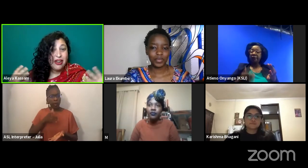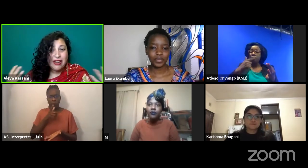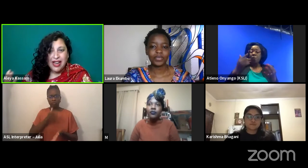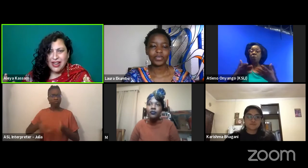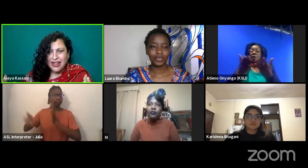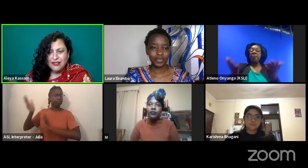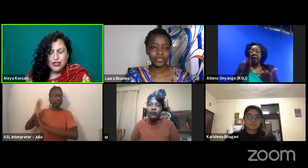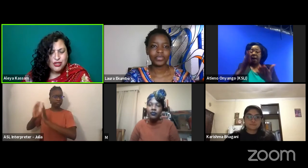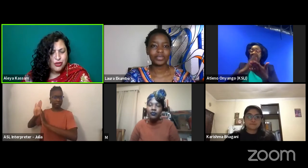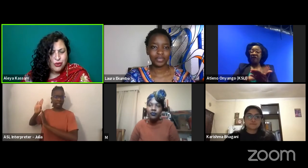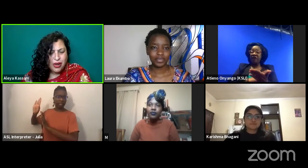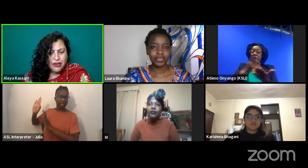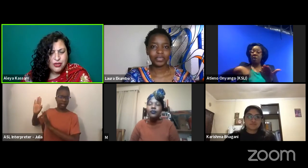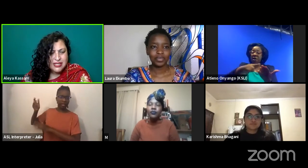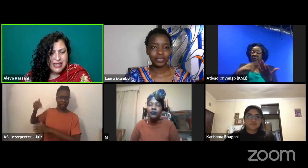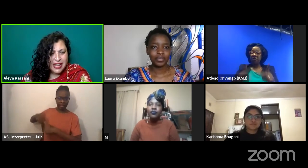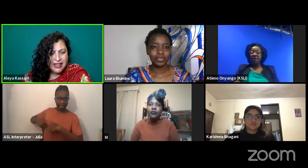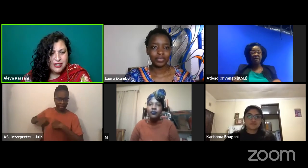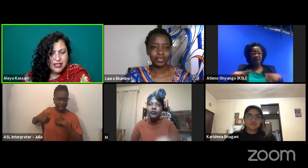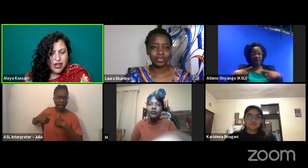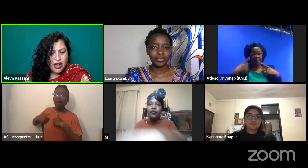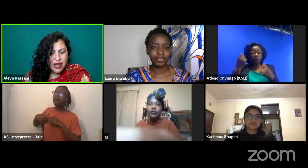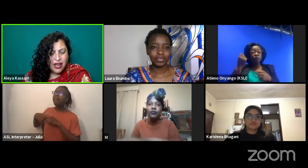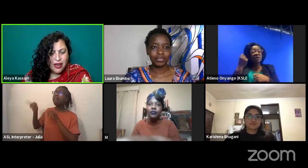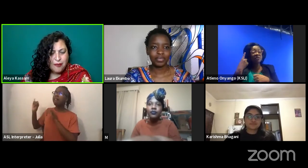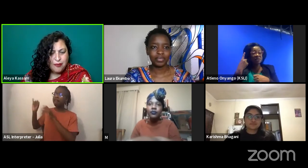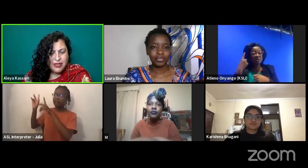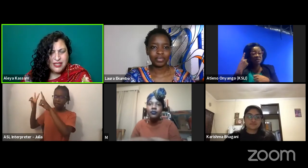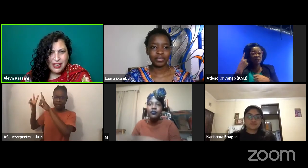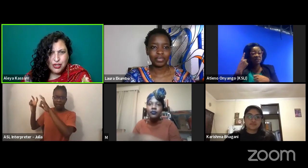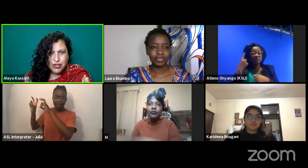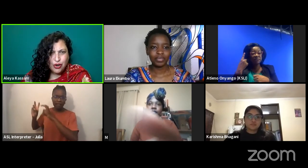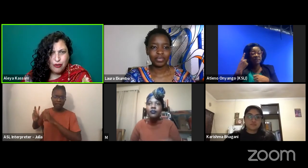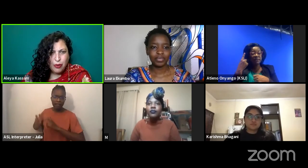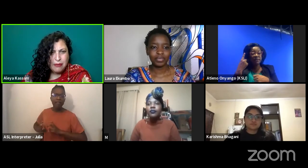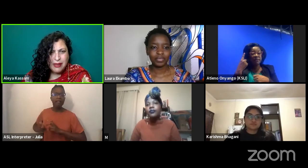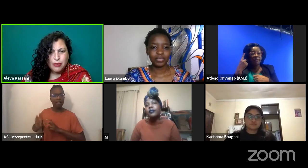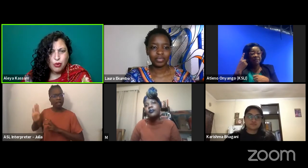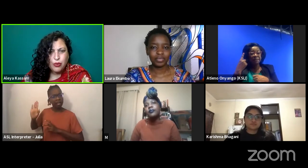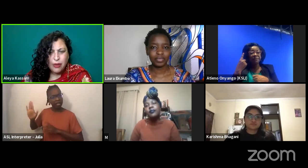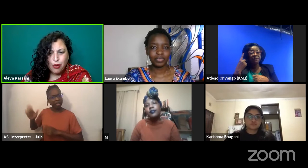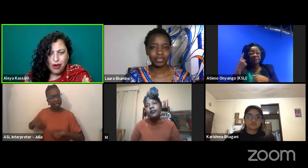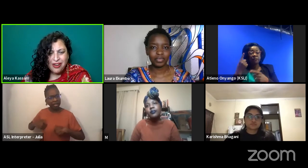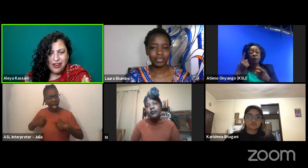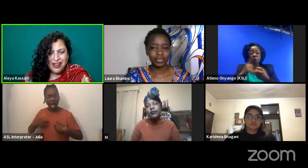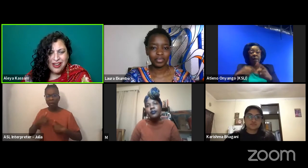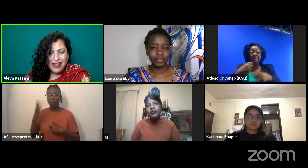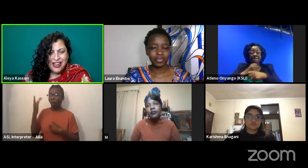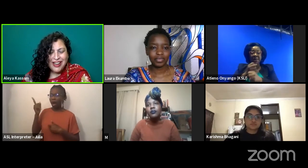their lives to understand the texture of what made them who they were.